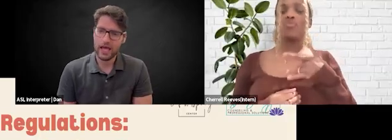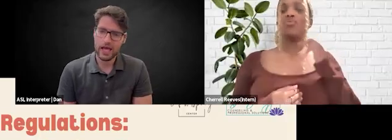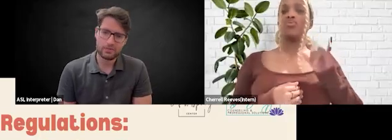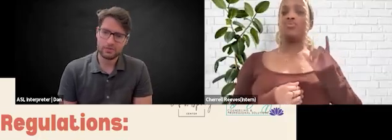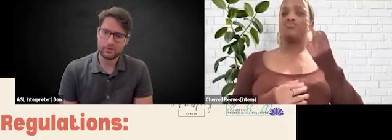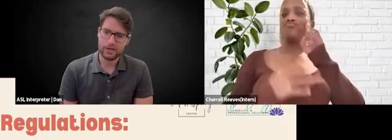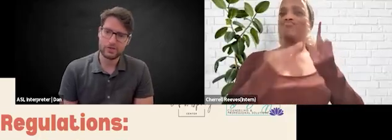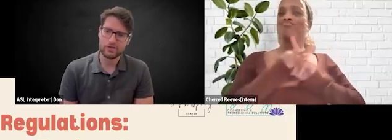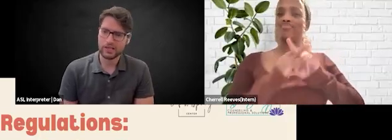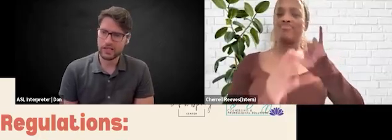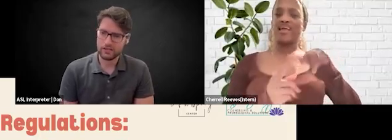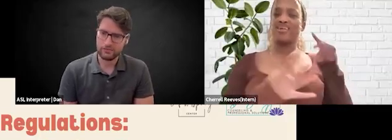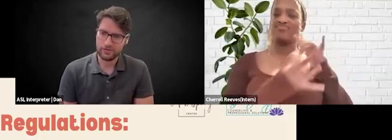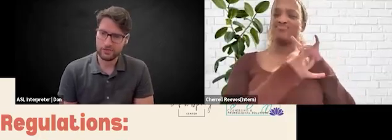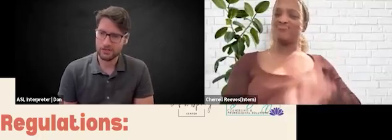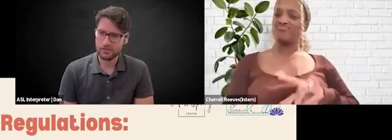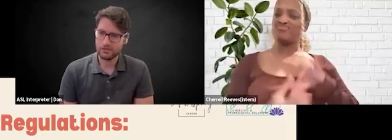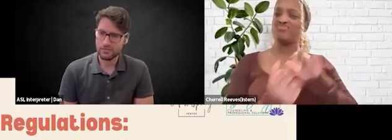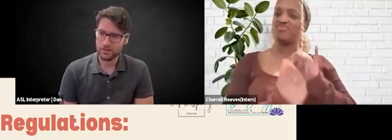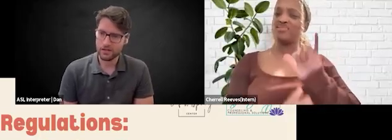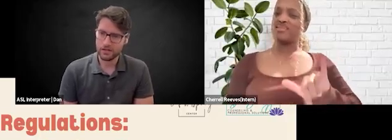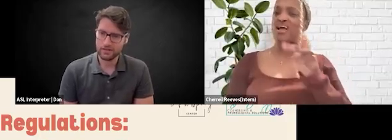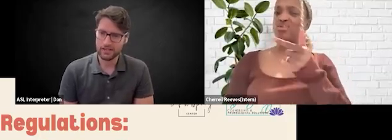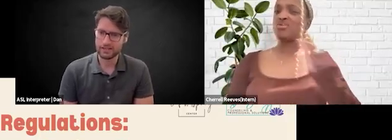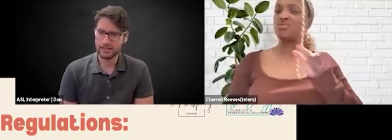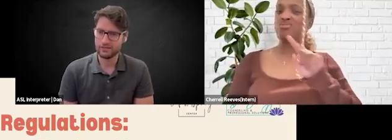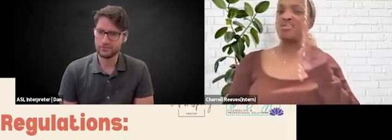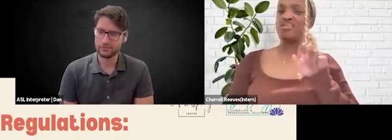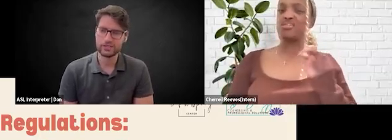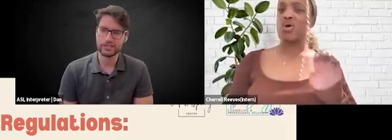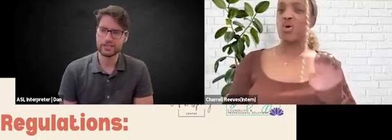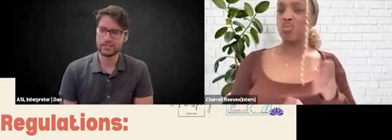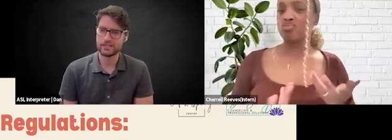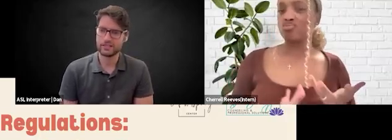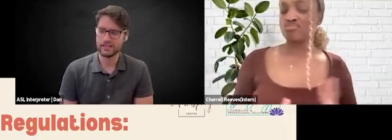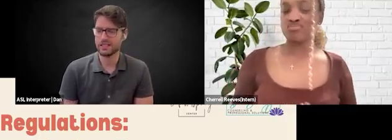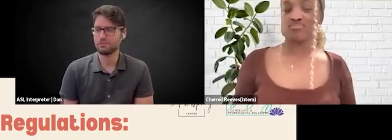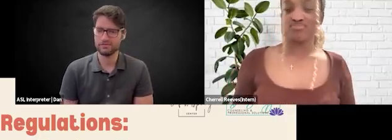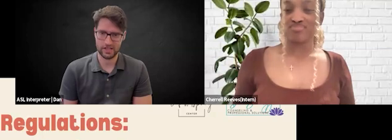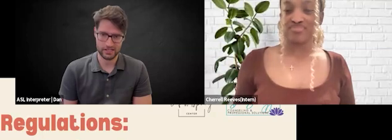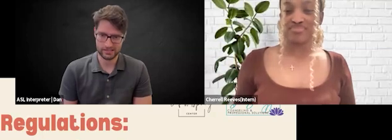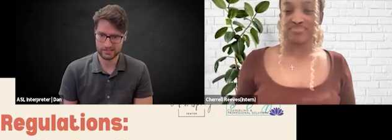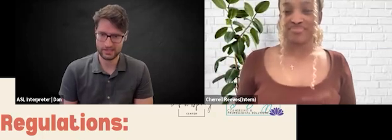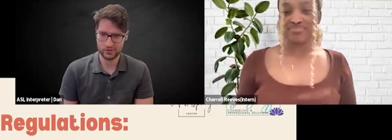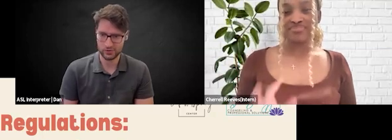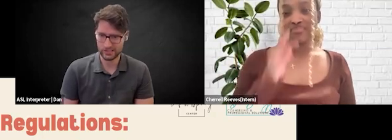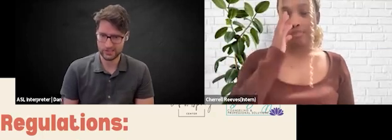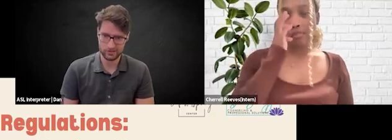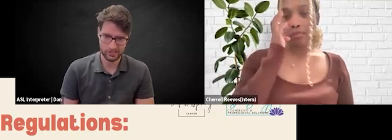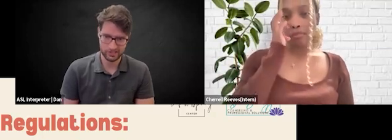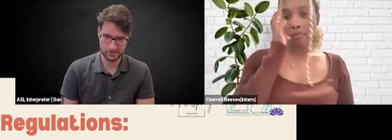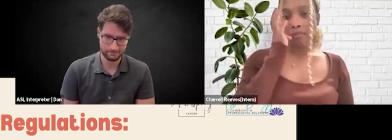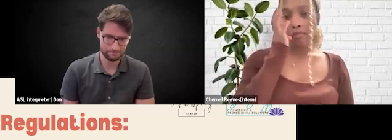What animal might you think of, that-- that really exemplifies the green zone here?